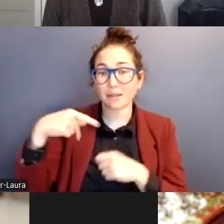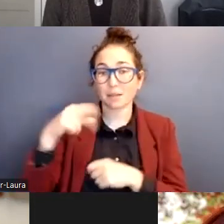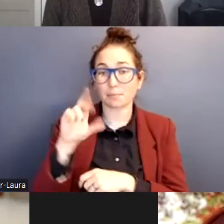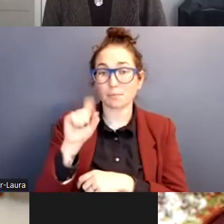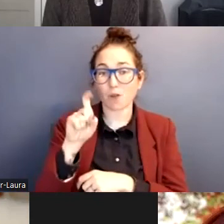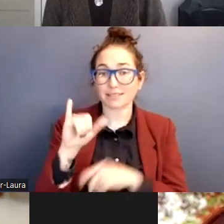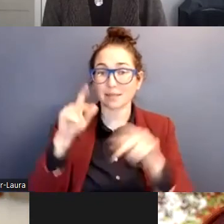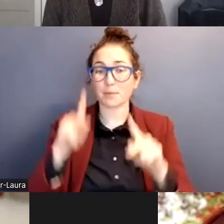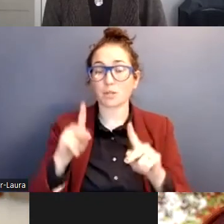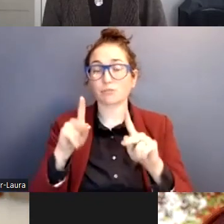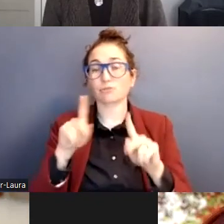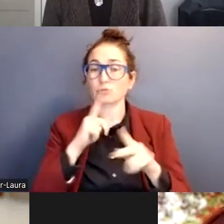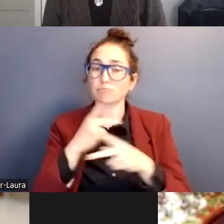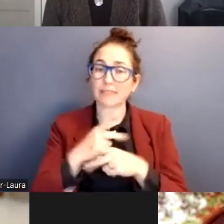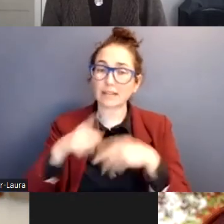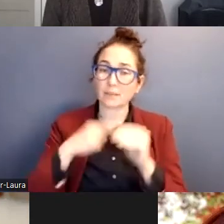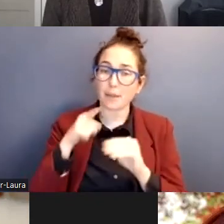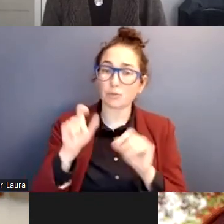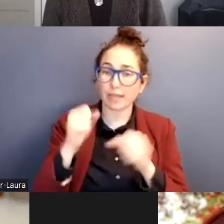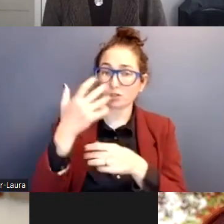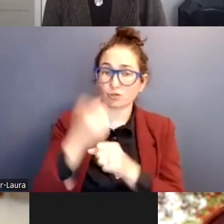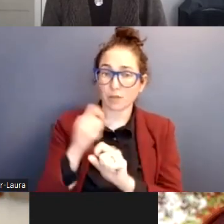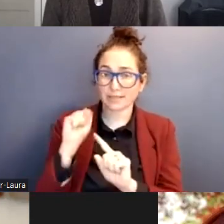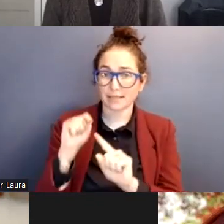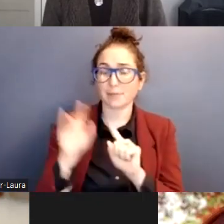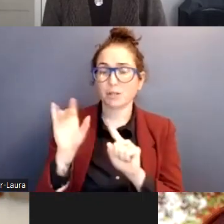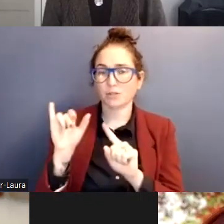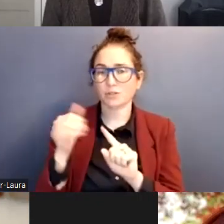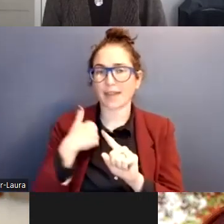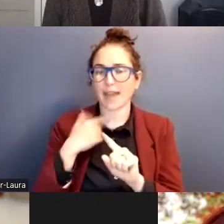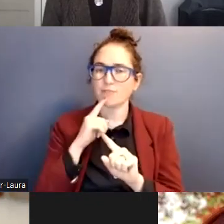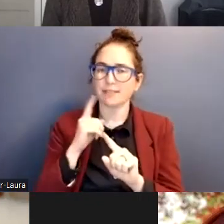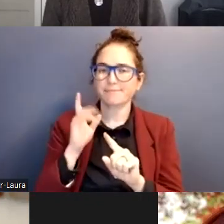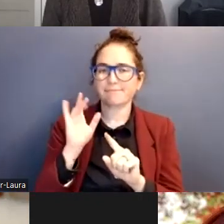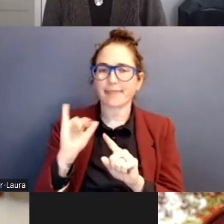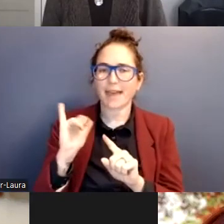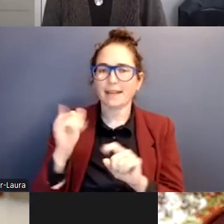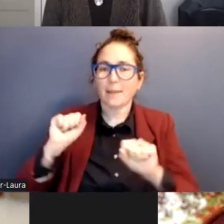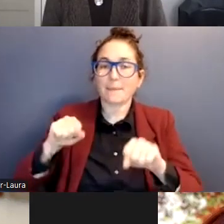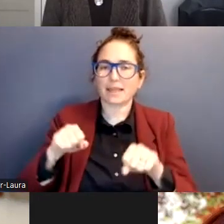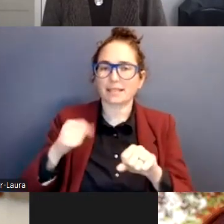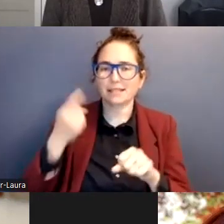has a psychological fortitude to resist a medical authority figure who may pressure them to